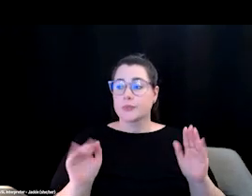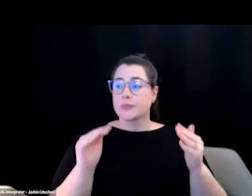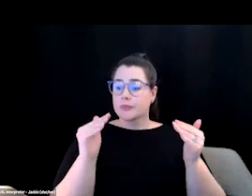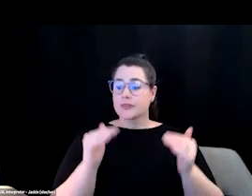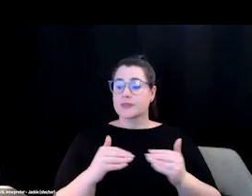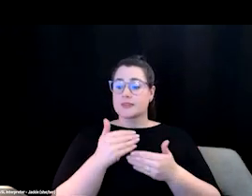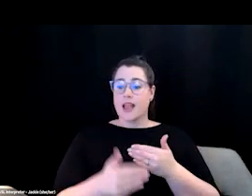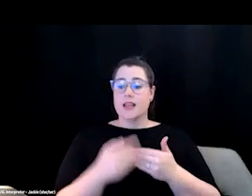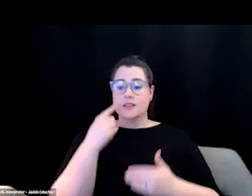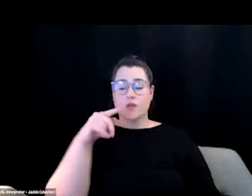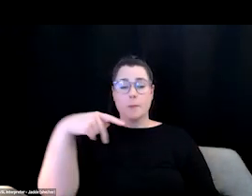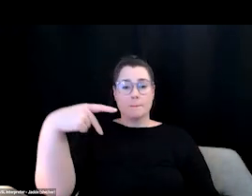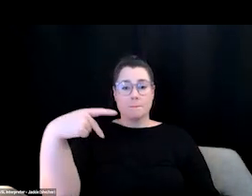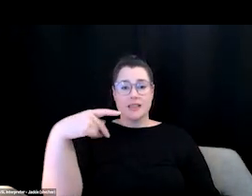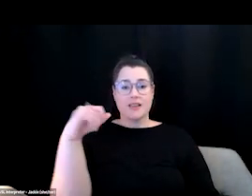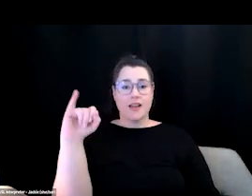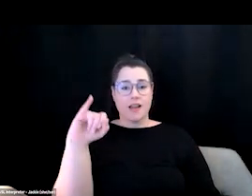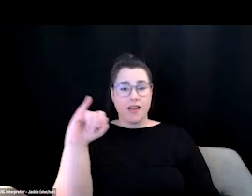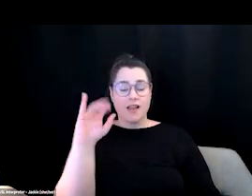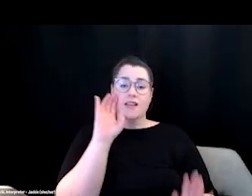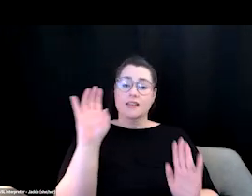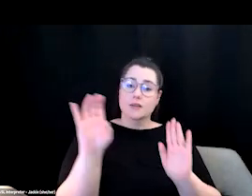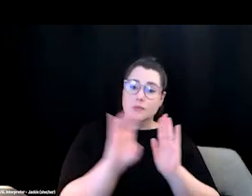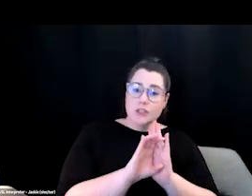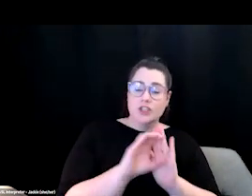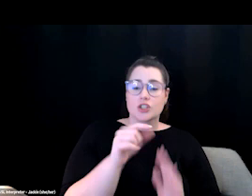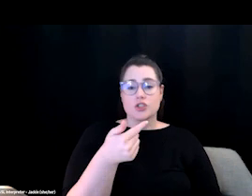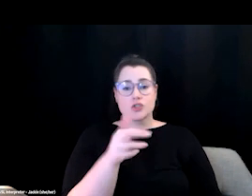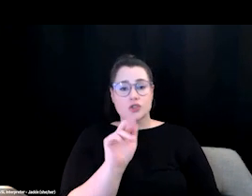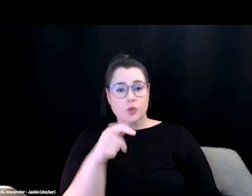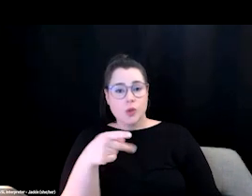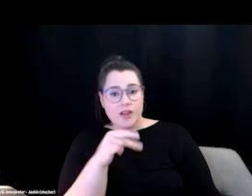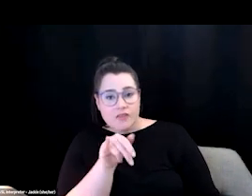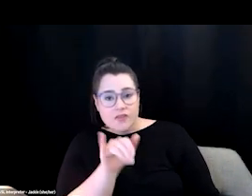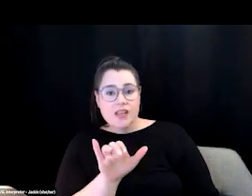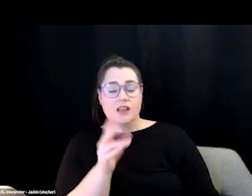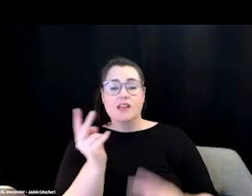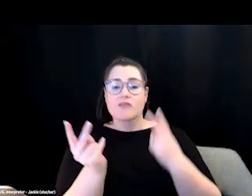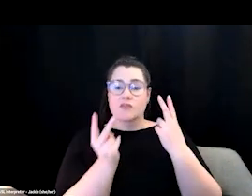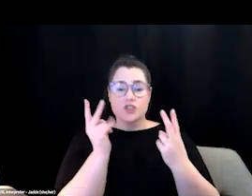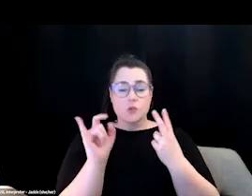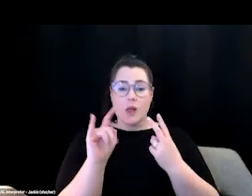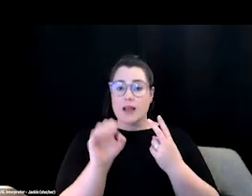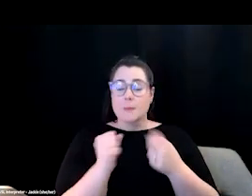Images, graphics, those types of visual items are not altered during the uploads.